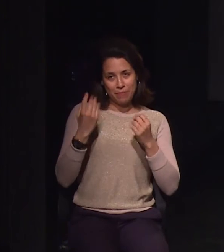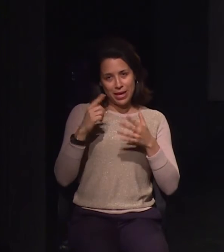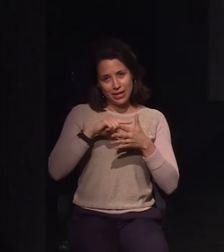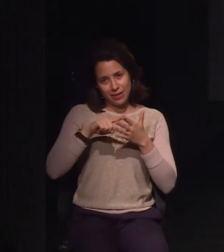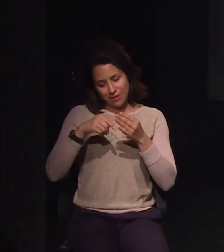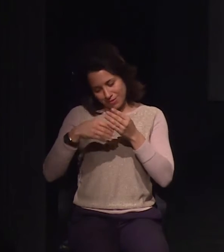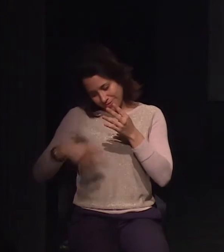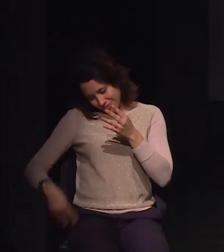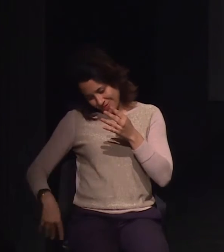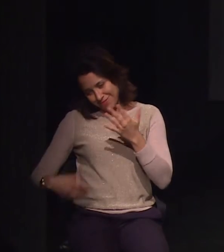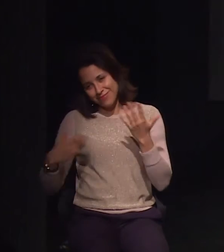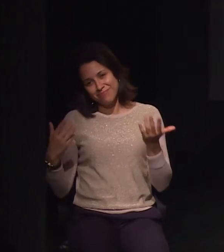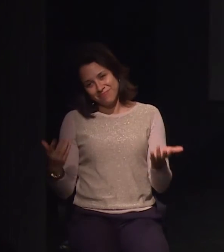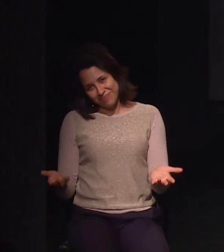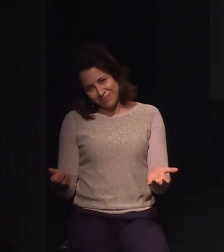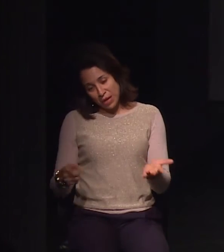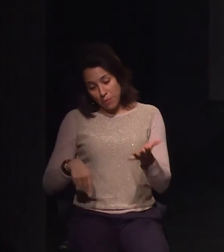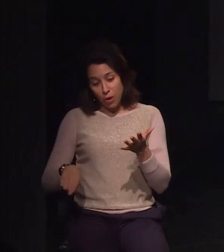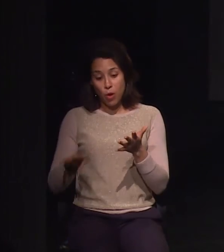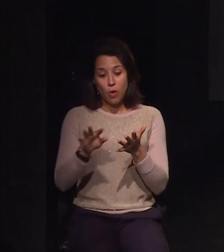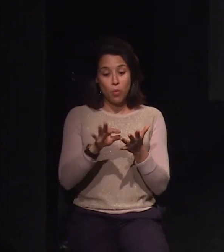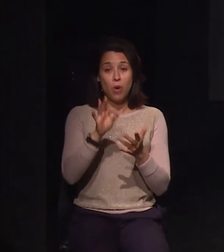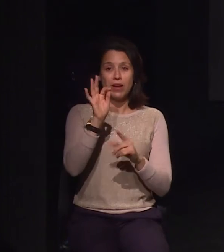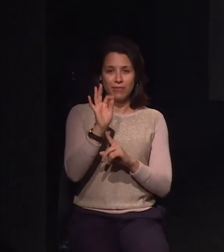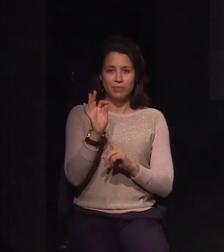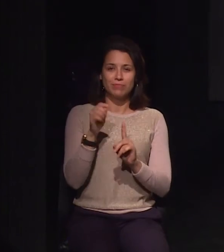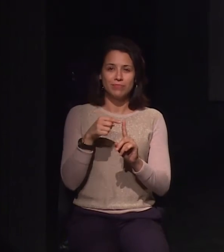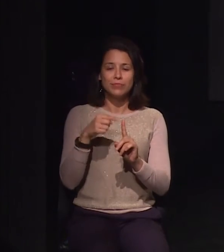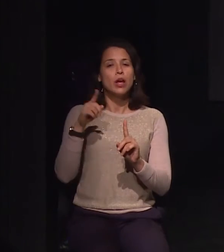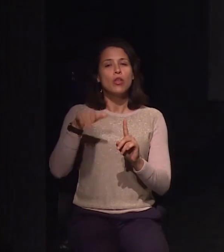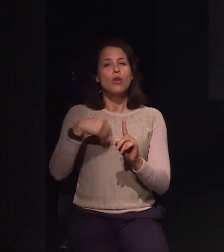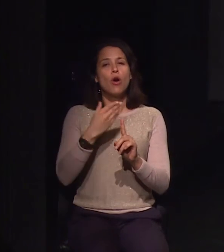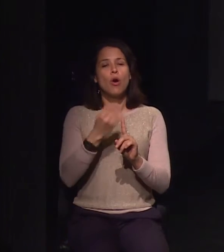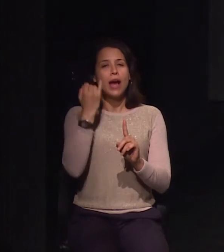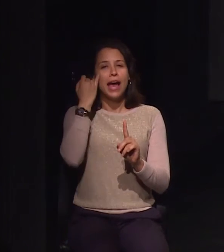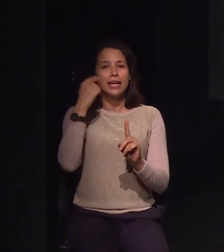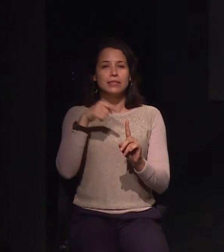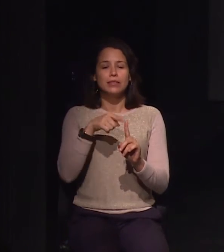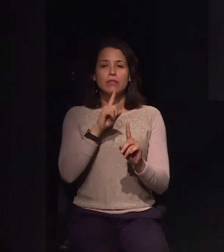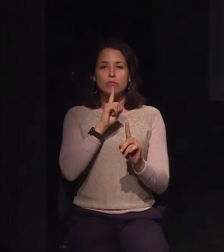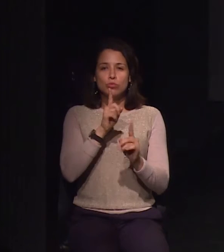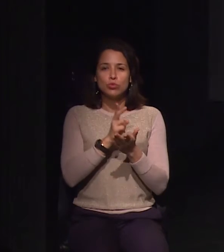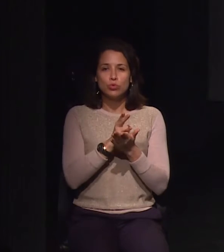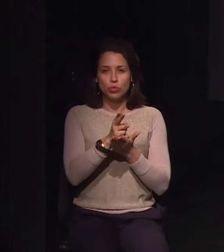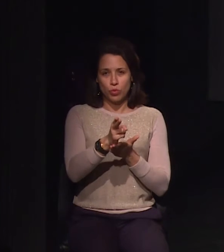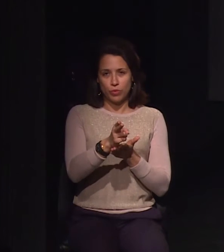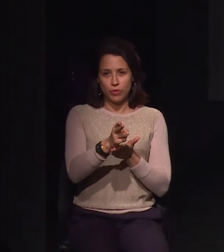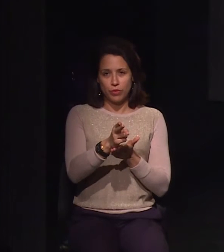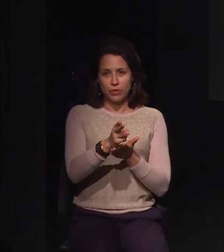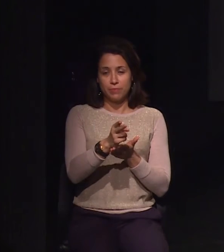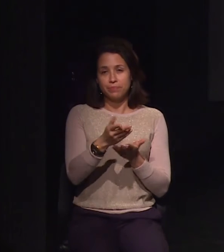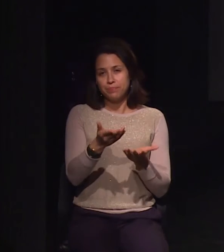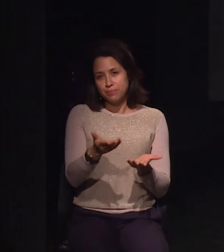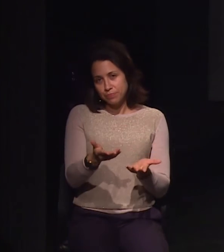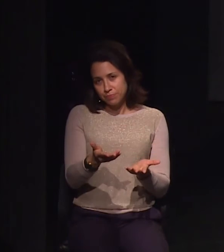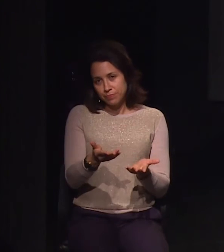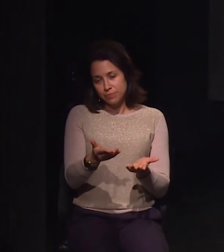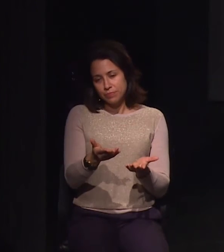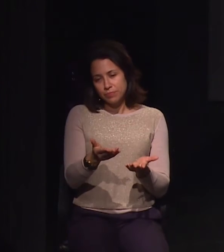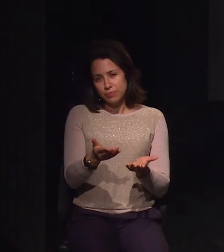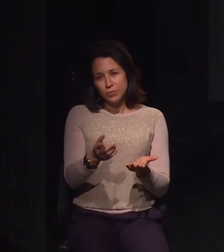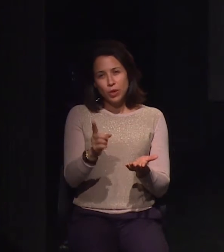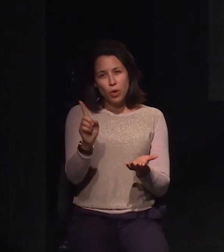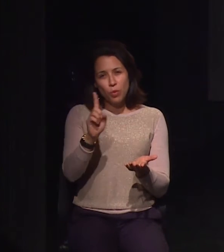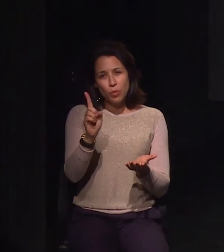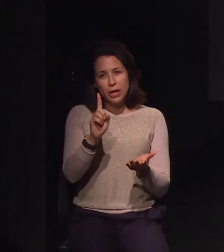but one of them is truth, just the idea of truth, and where is culture in that, how are